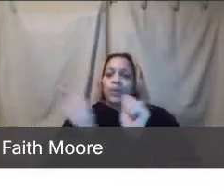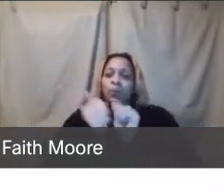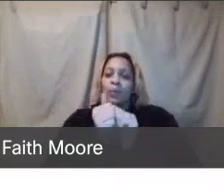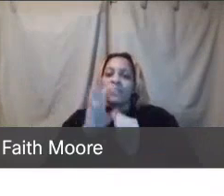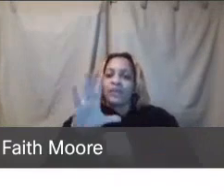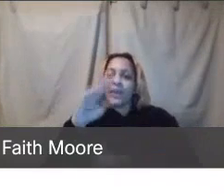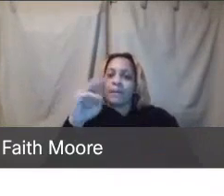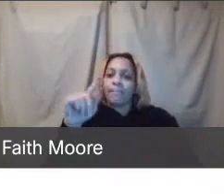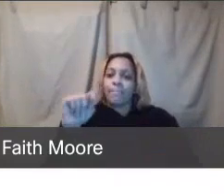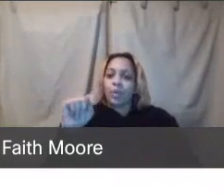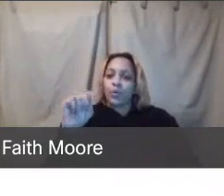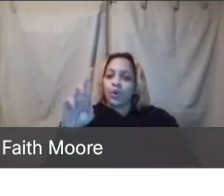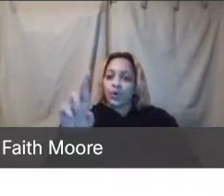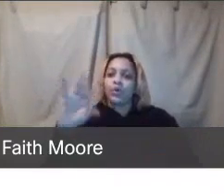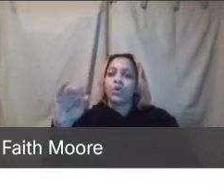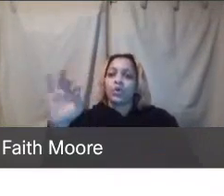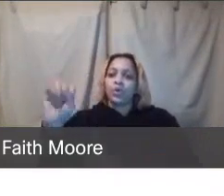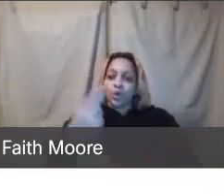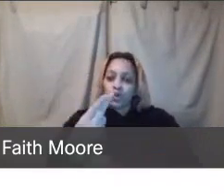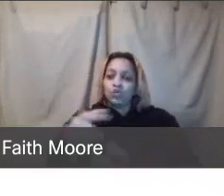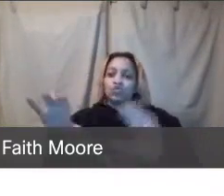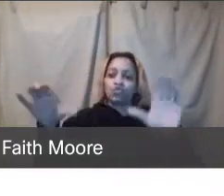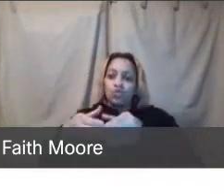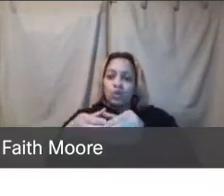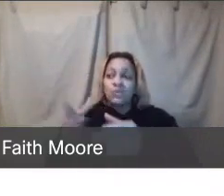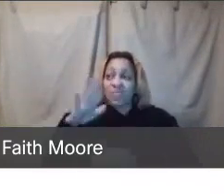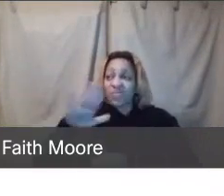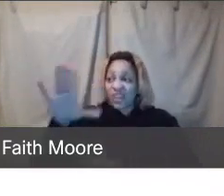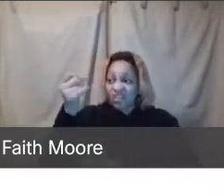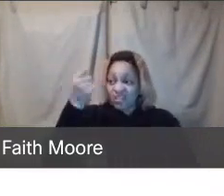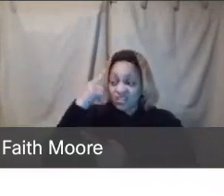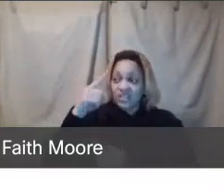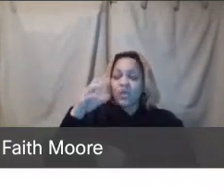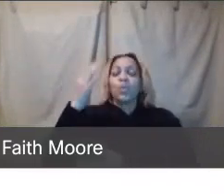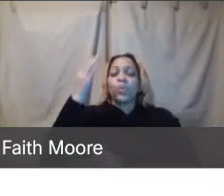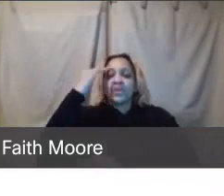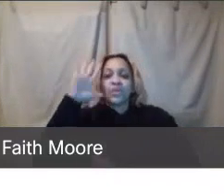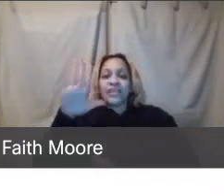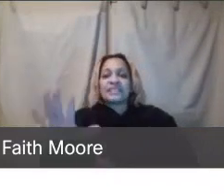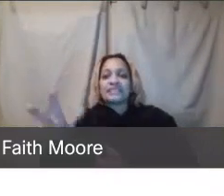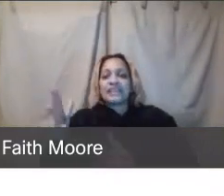Groups as well, as I'm understanding that, that isn't the desire path for the motor coach operates and I've.